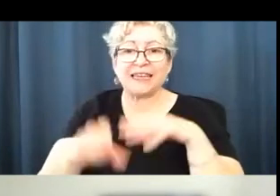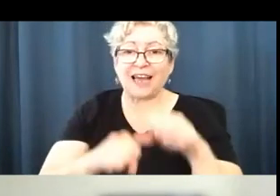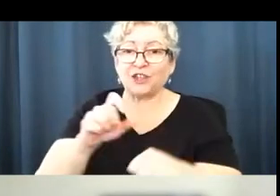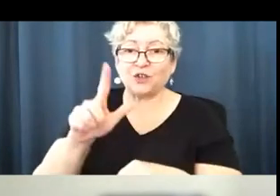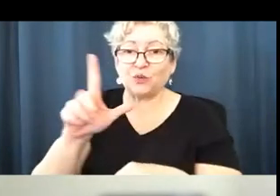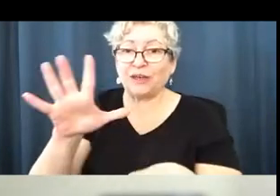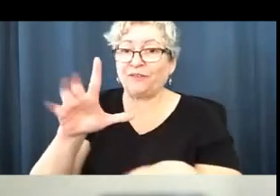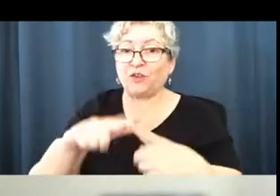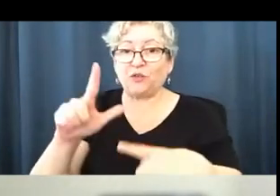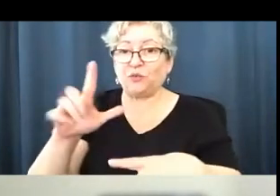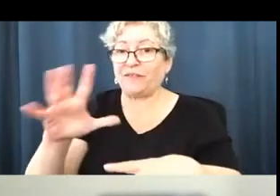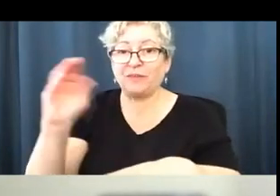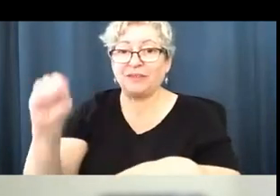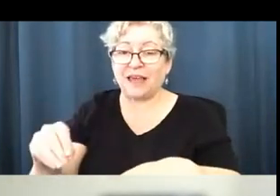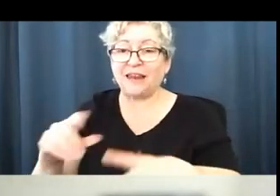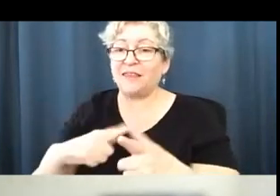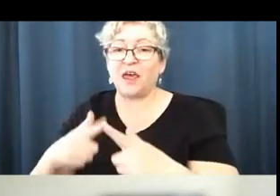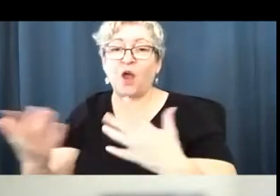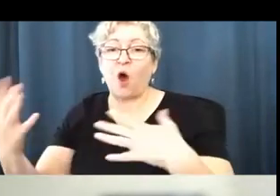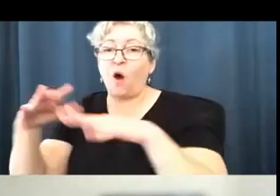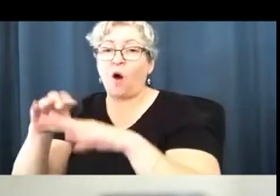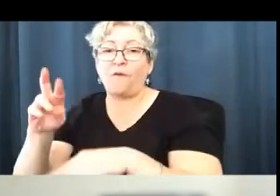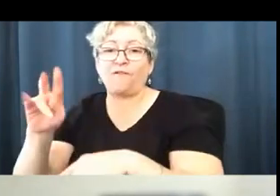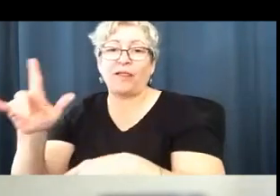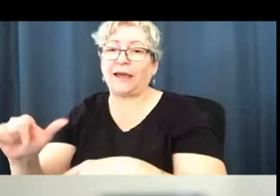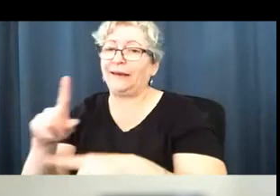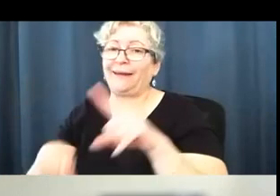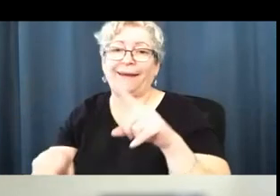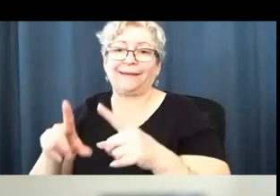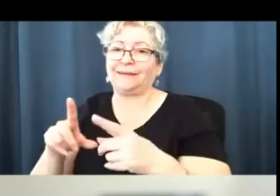these Overlays couldn't possibly make the site completely accessible, so again,